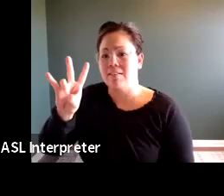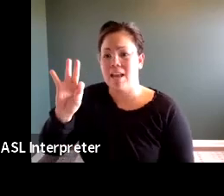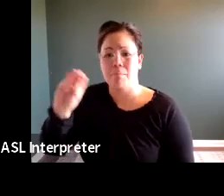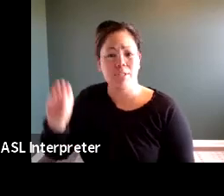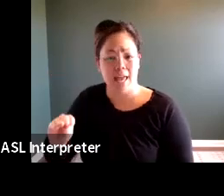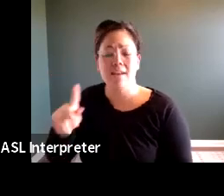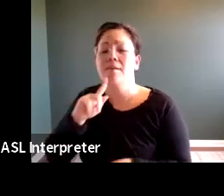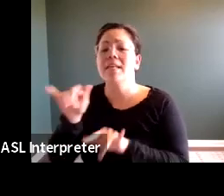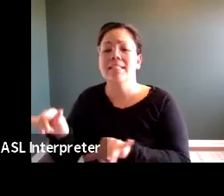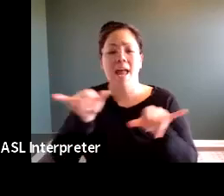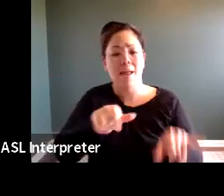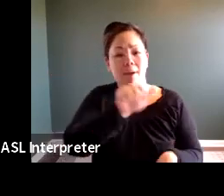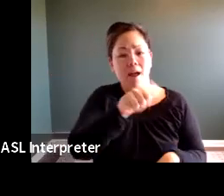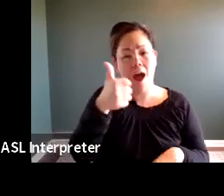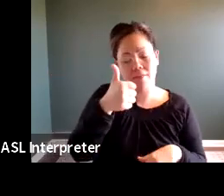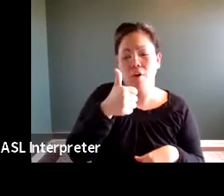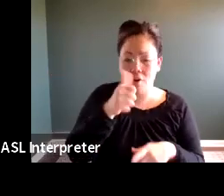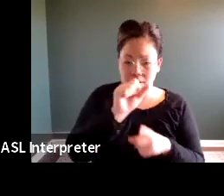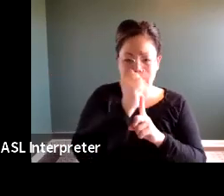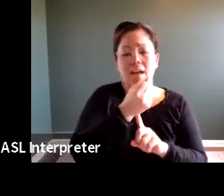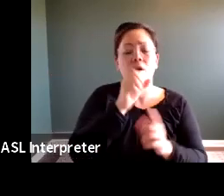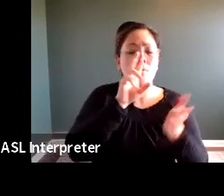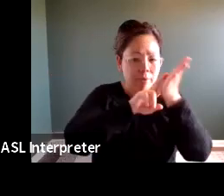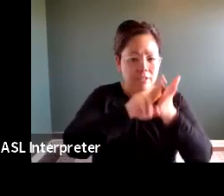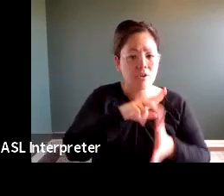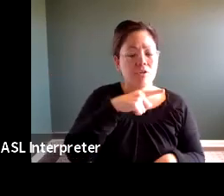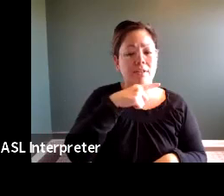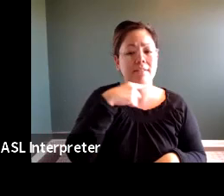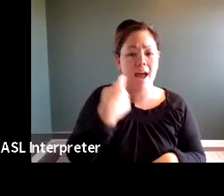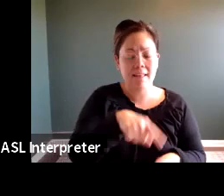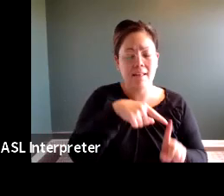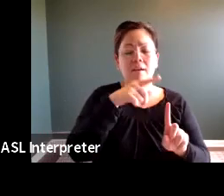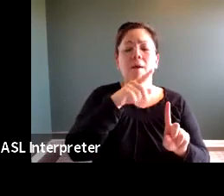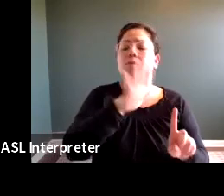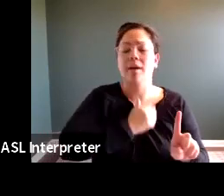Same thing, another study in Thailand that looked at a thousand people interviewed as part of contact tracing